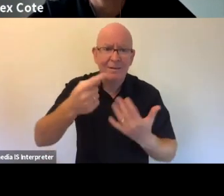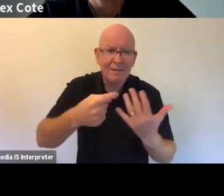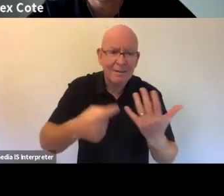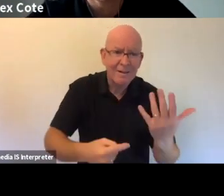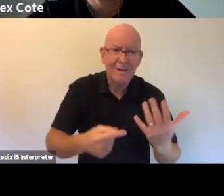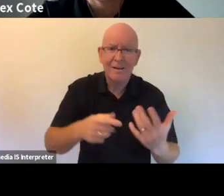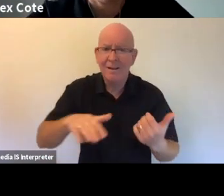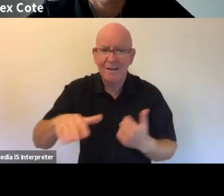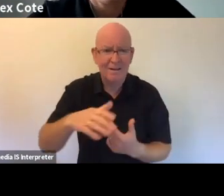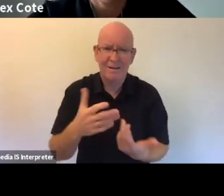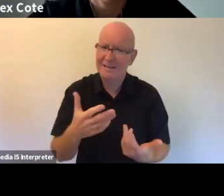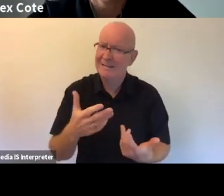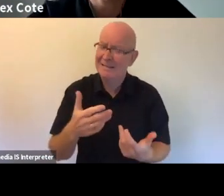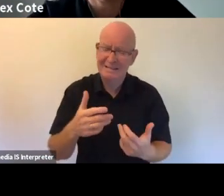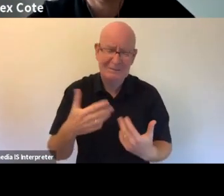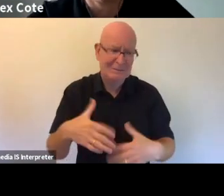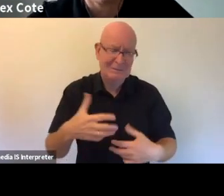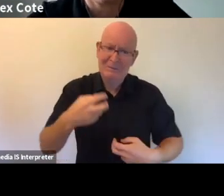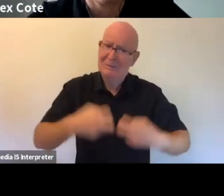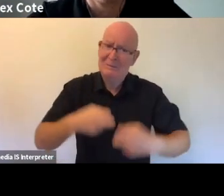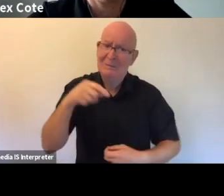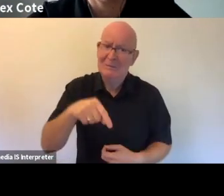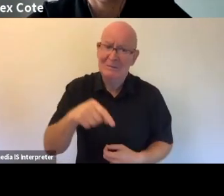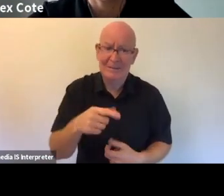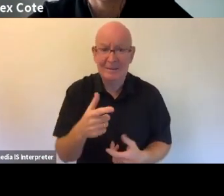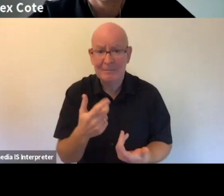do not have a specific cash transfer for persons with disabilities.